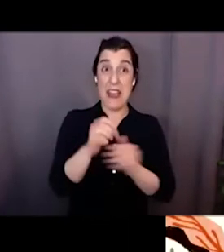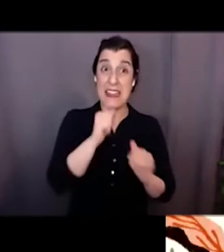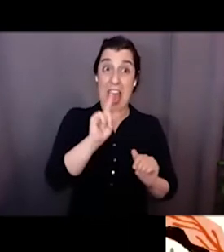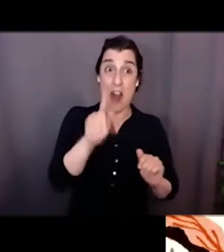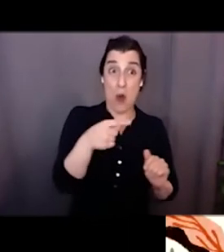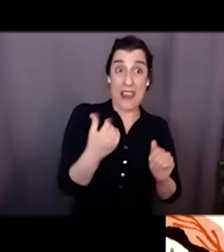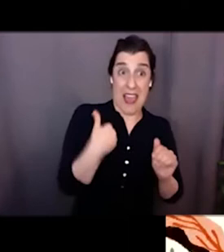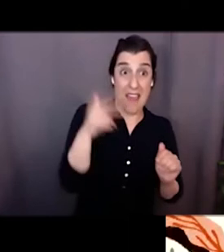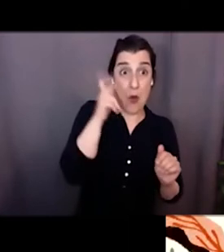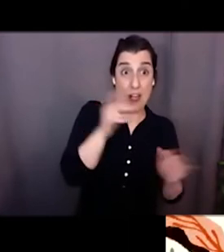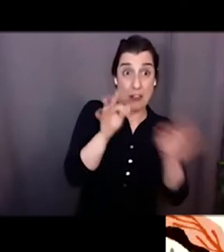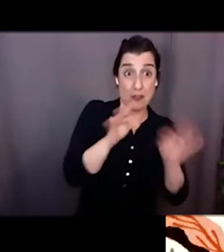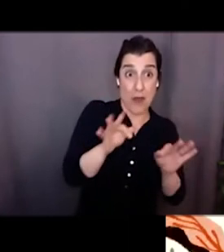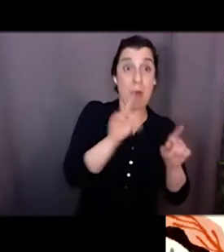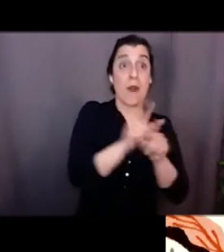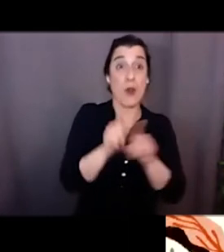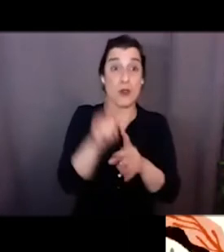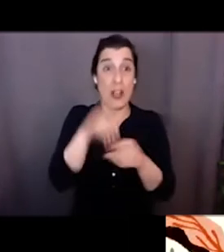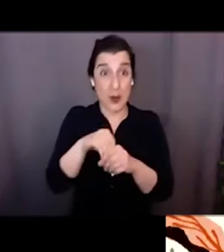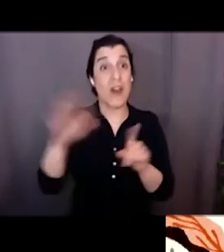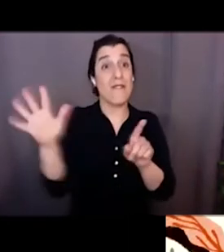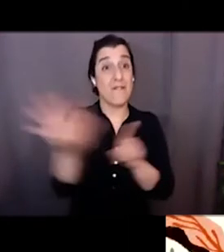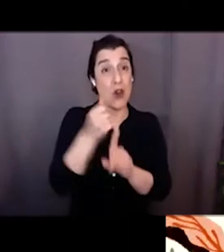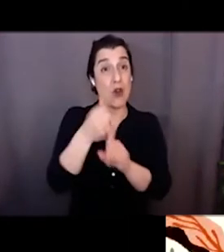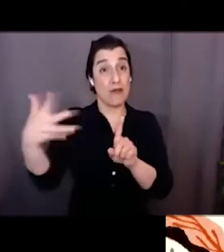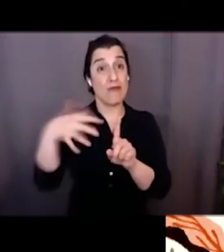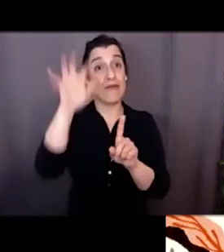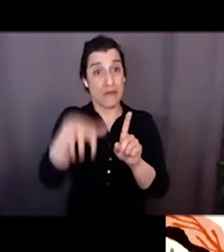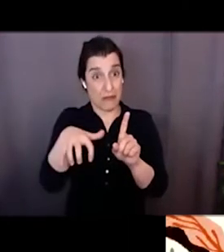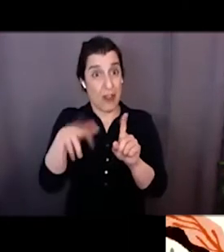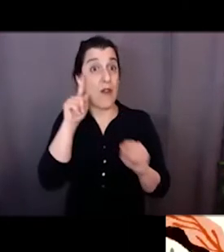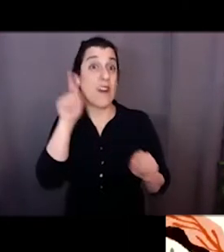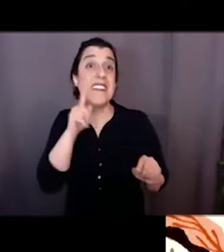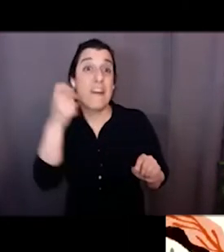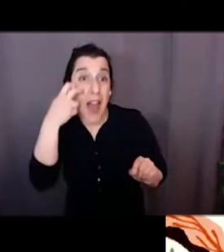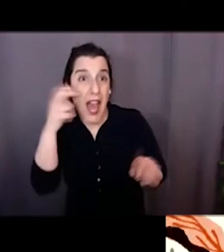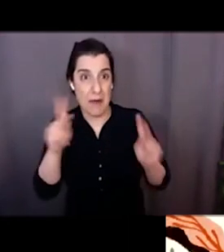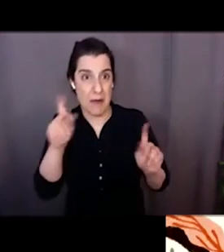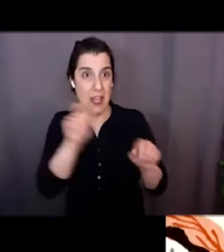but also includes a full transcript so that deaf, deaf, blind people can, can participate. Um,